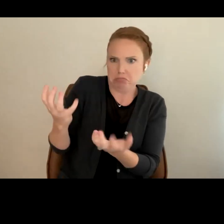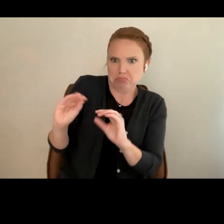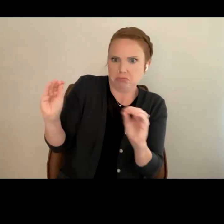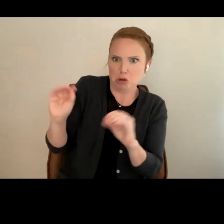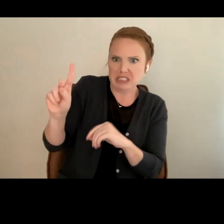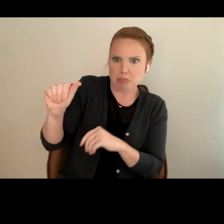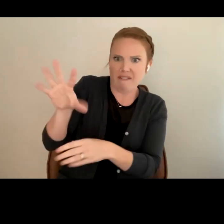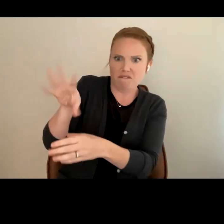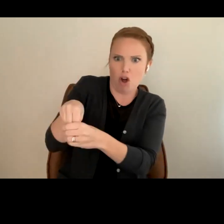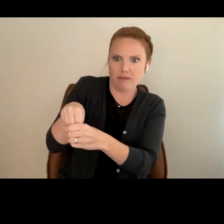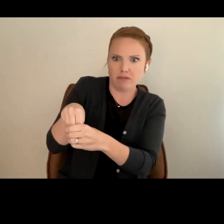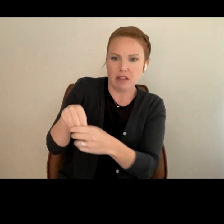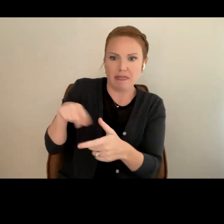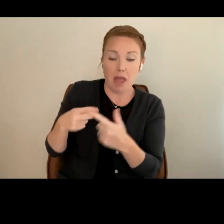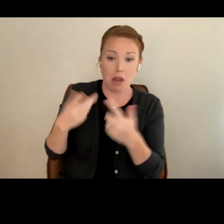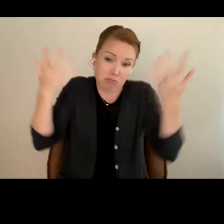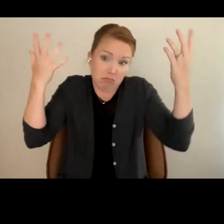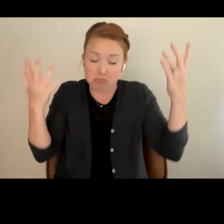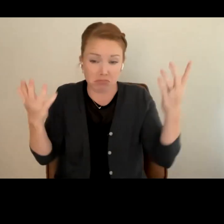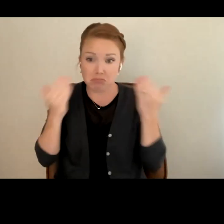pretty damaging, because no one's thinking about it.